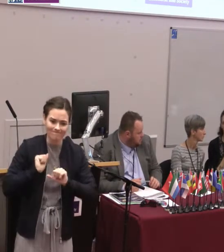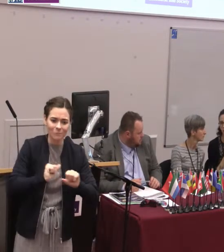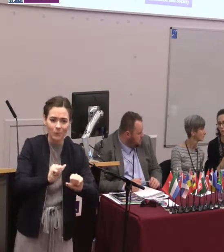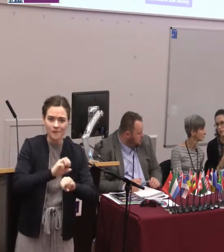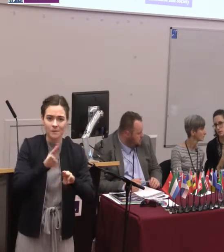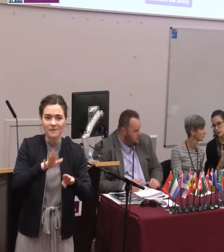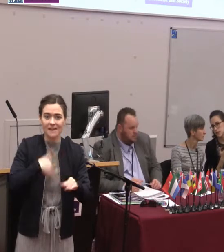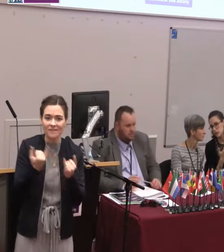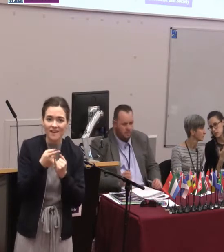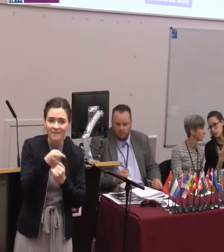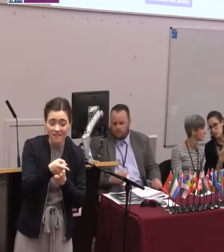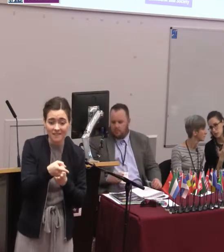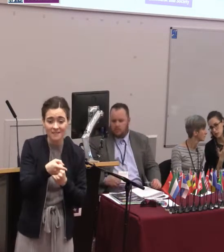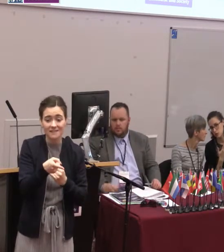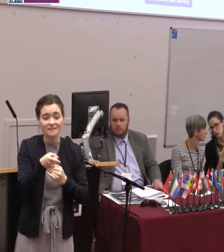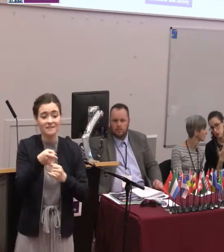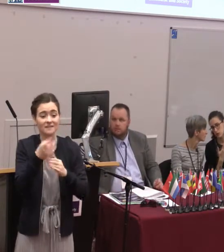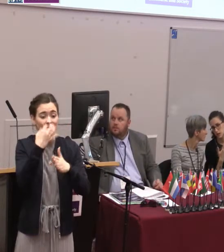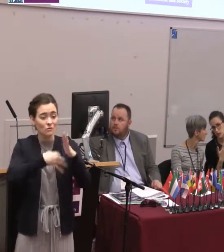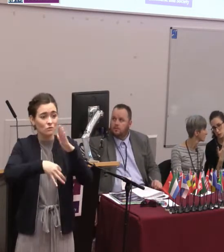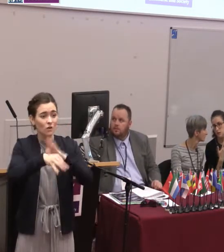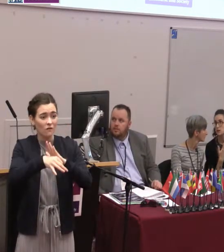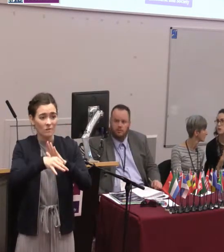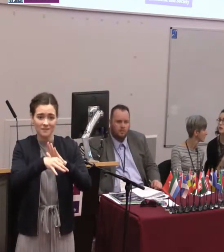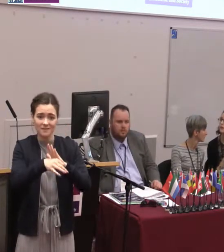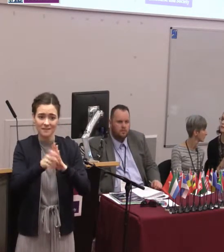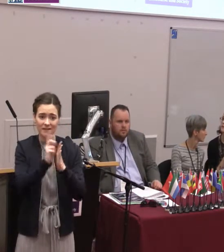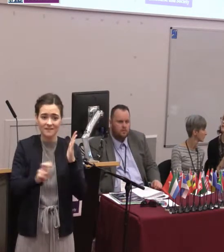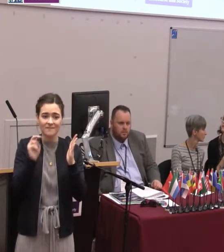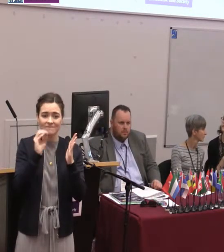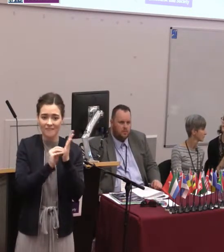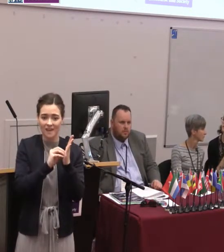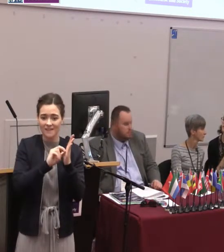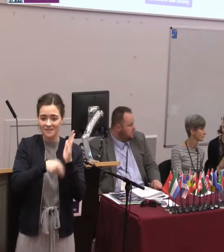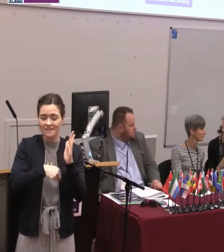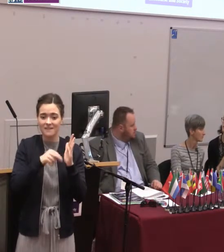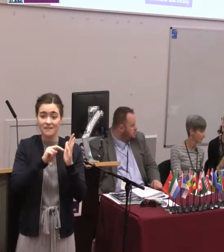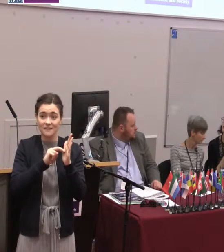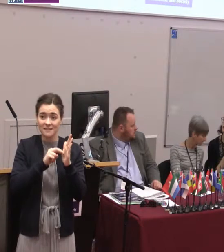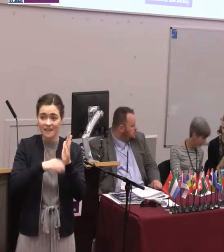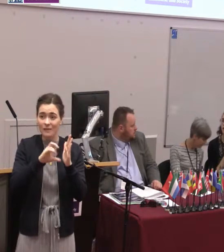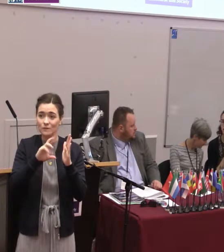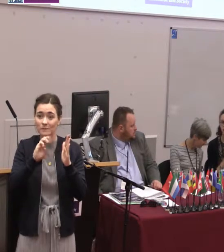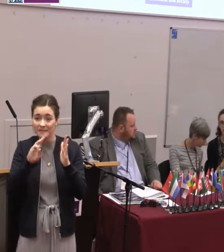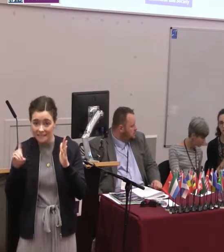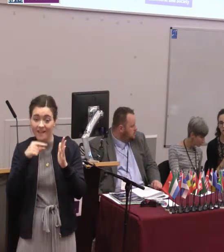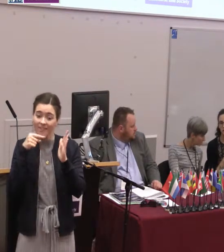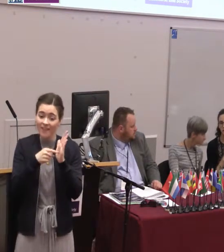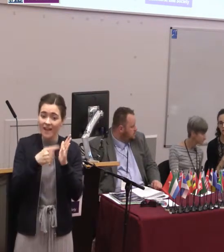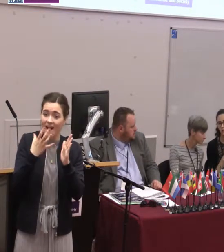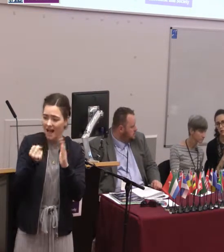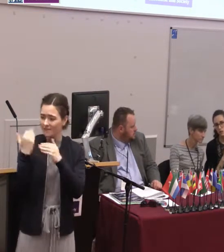State parties that have signed the CRPD have an obligation to look at how they are doing